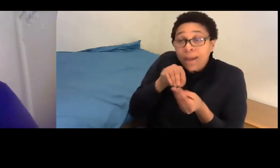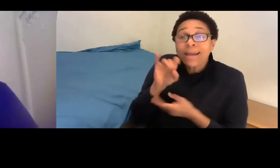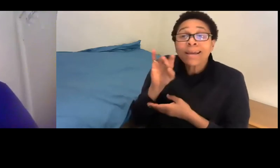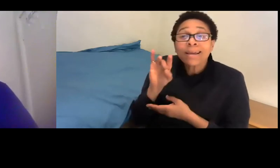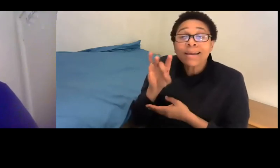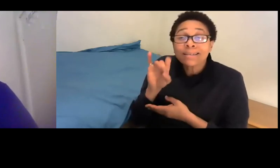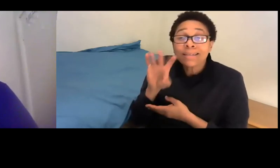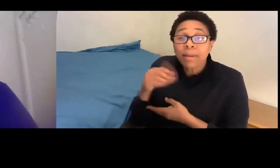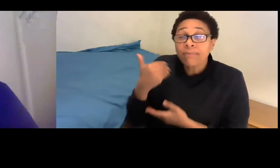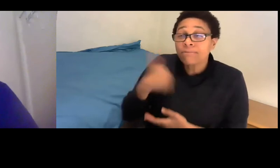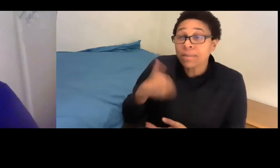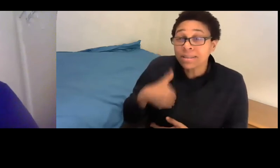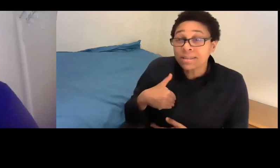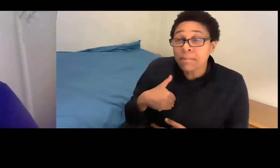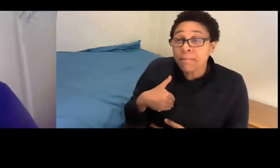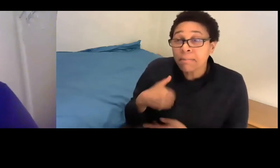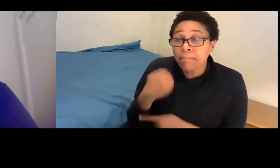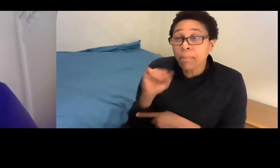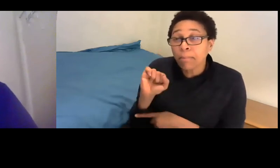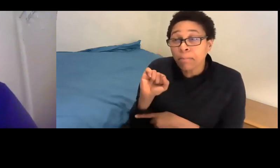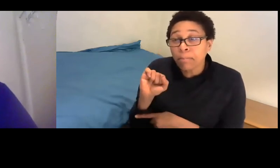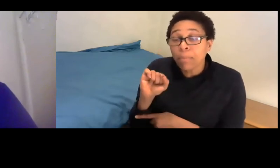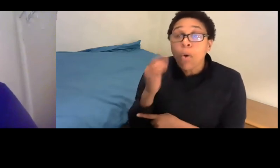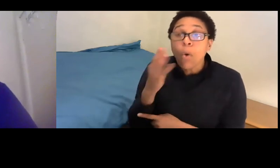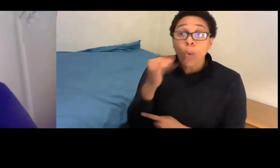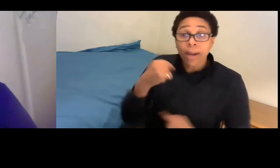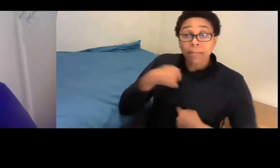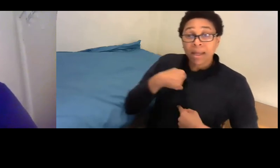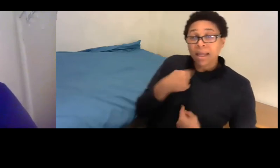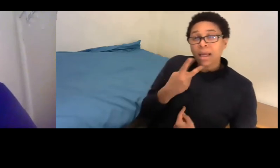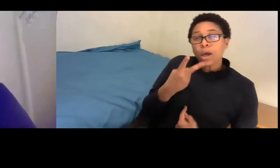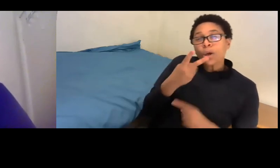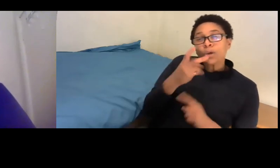when I was in my early 20s, and I was going through a crisis of